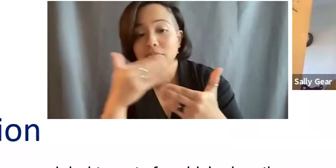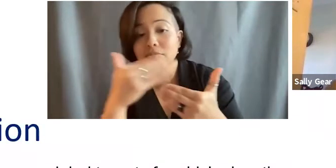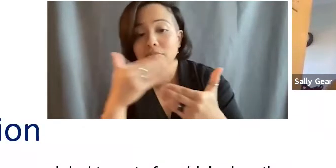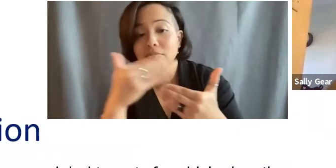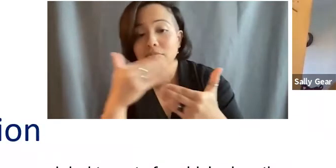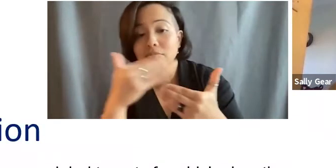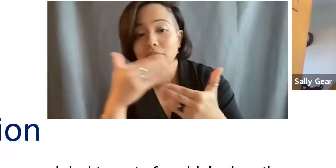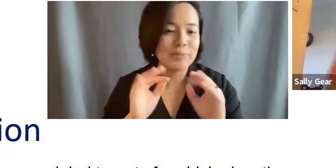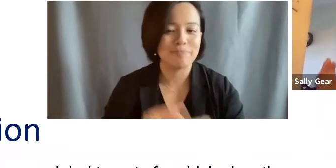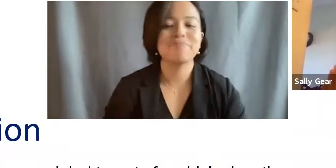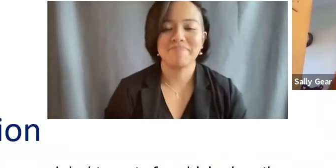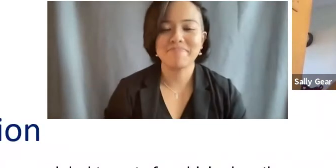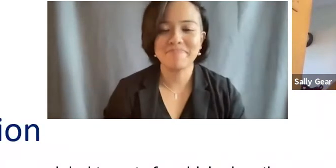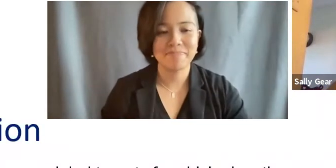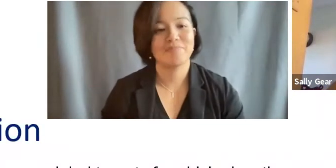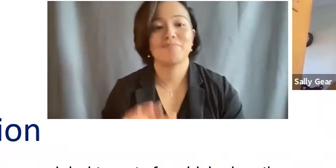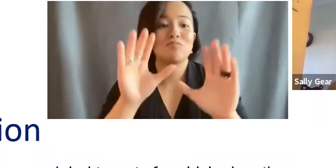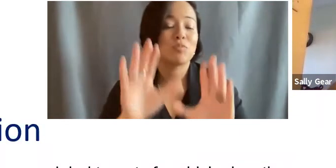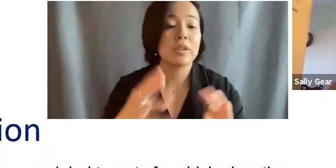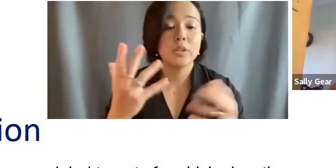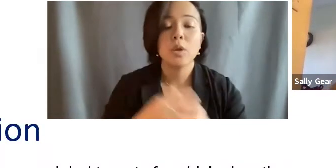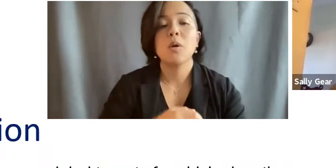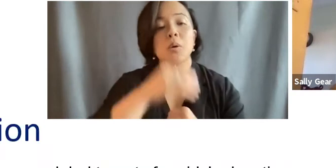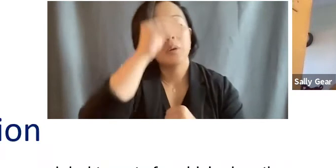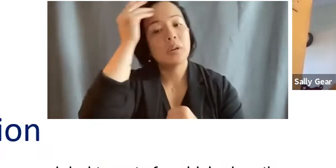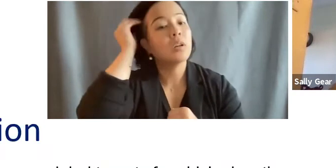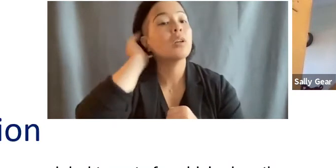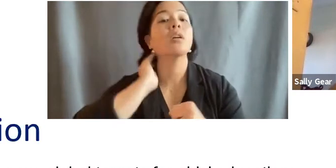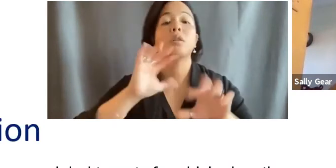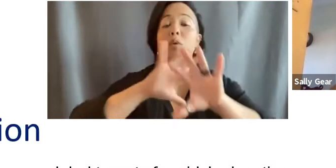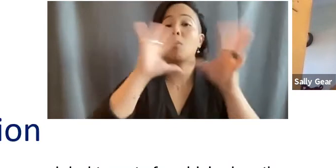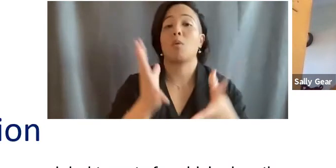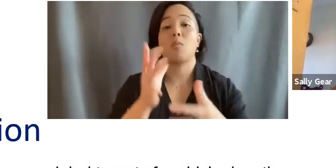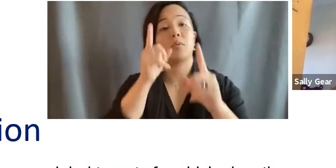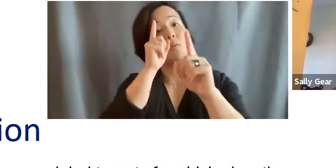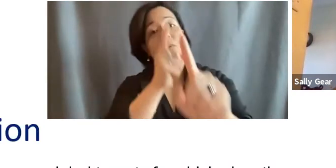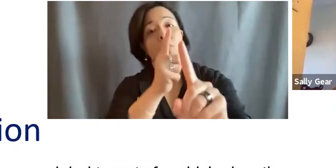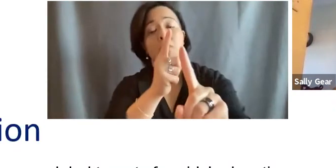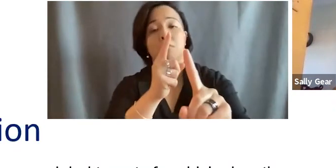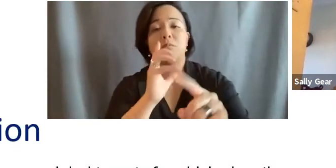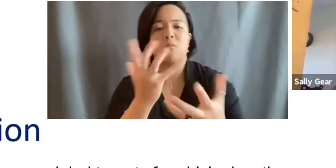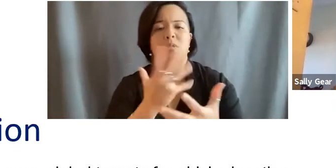Great. So, the global target we have now is 40 more girls in school and 20 more girls reading by age of 10, or the end of primary